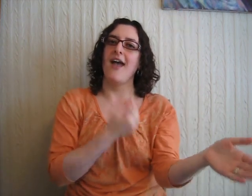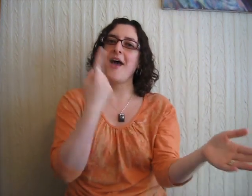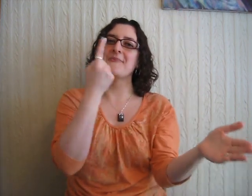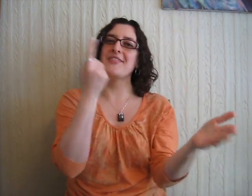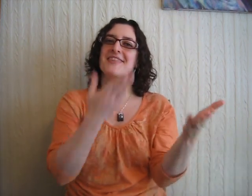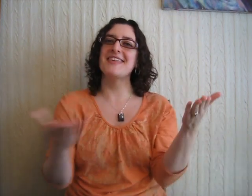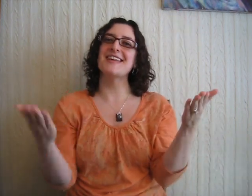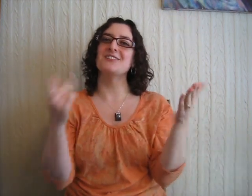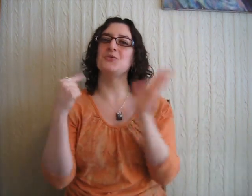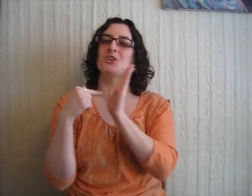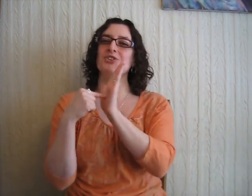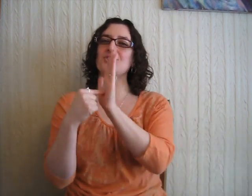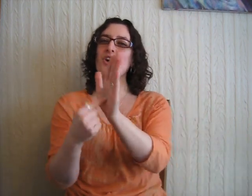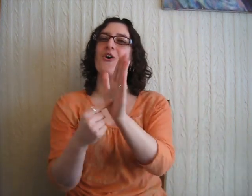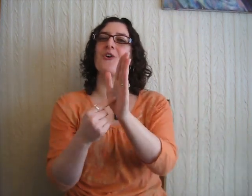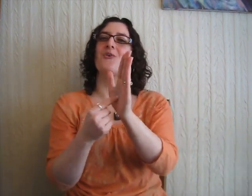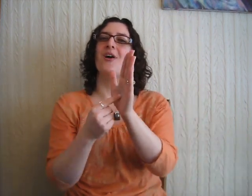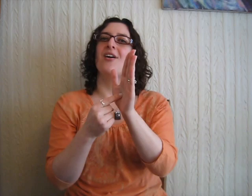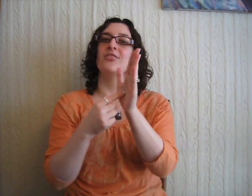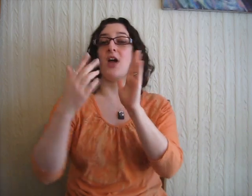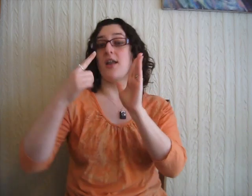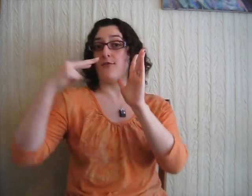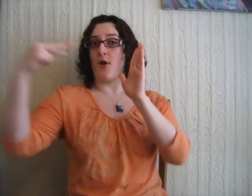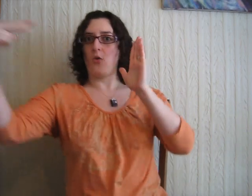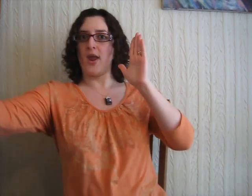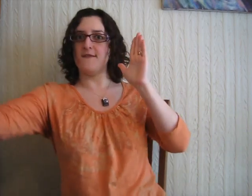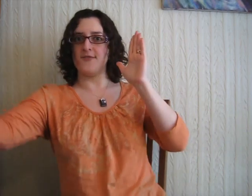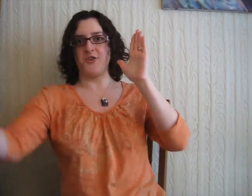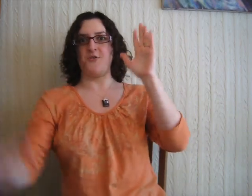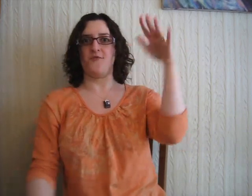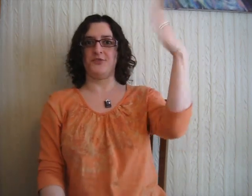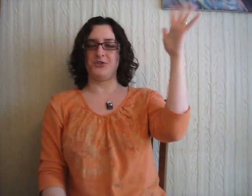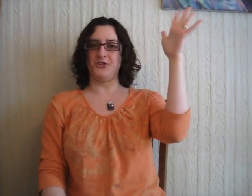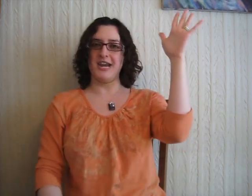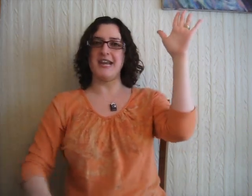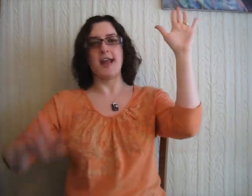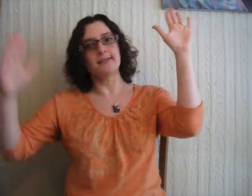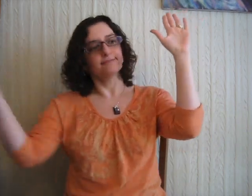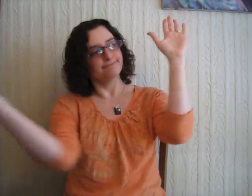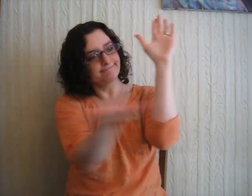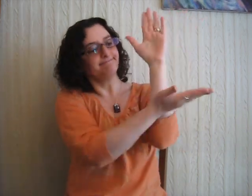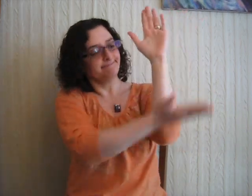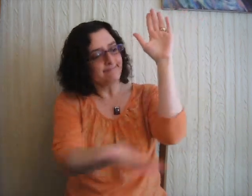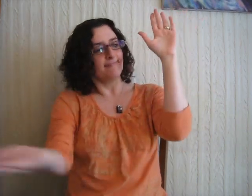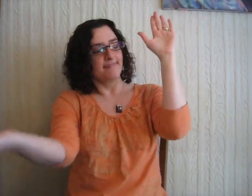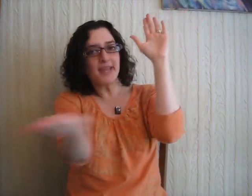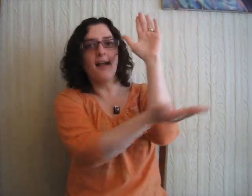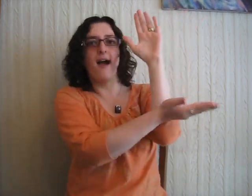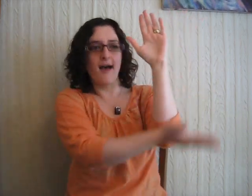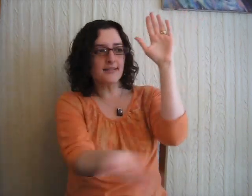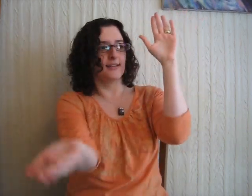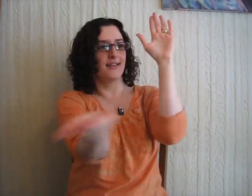And of the things is you can show, the kind of far away view Of the tree and being cut